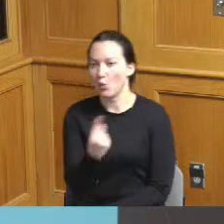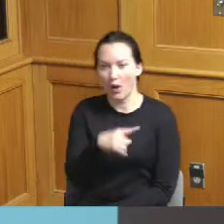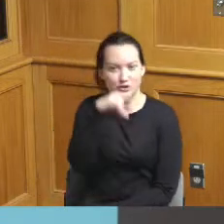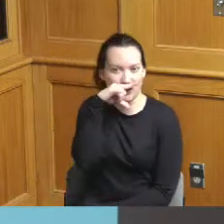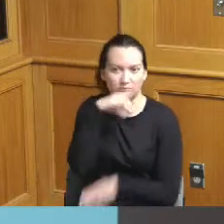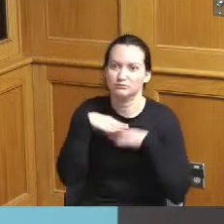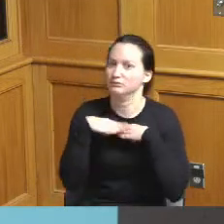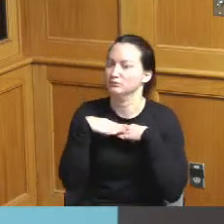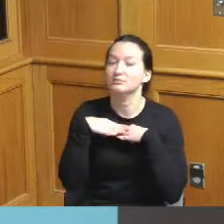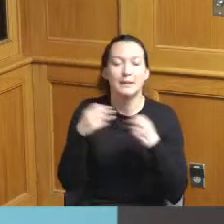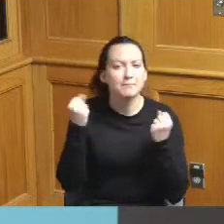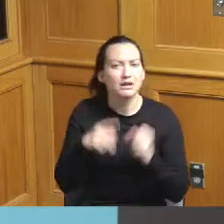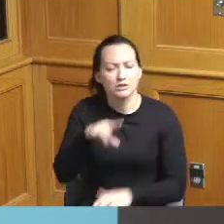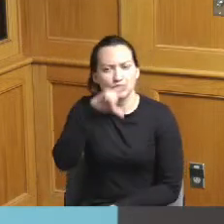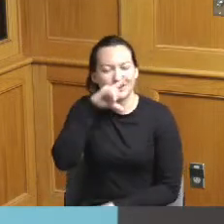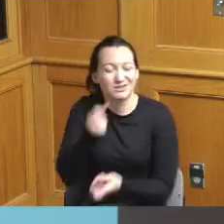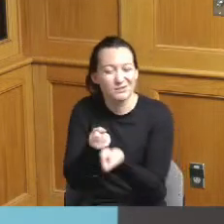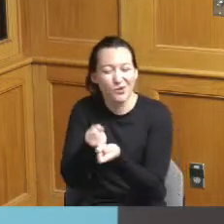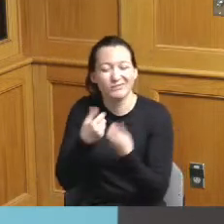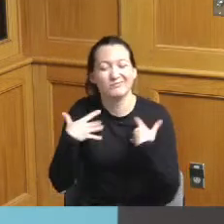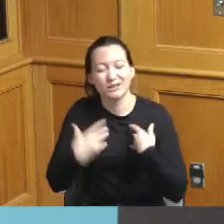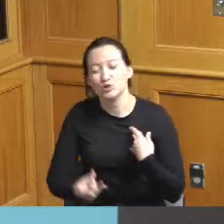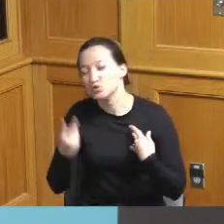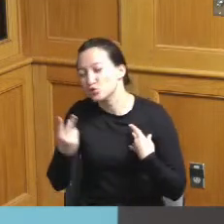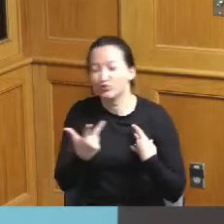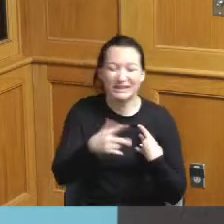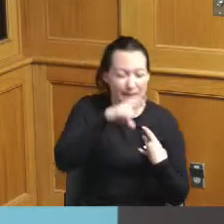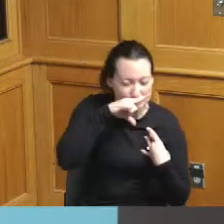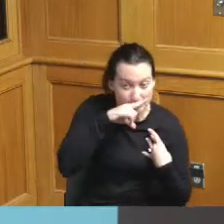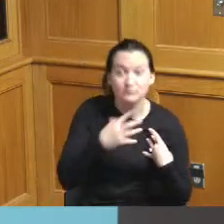minimum a lot of the child support cases will have more than one child so it's in terms of